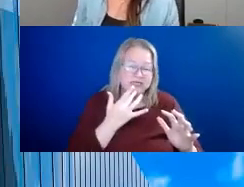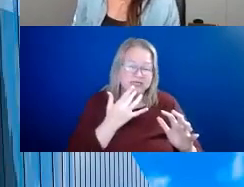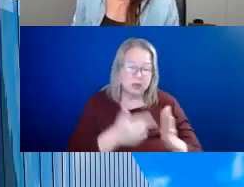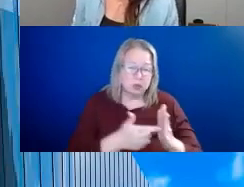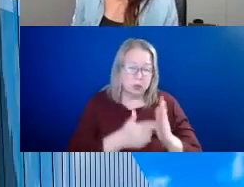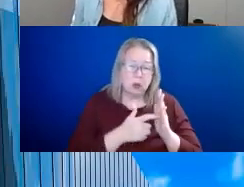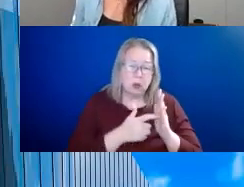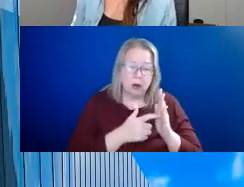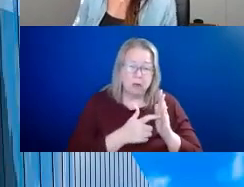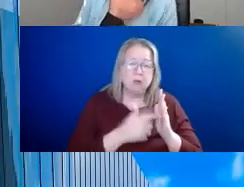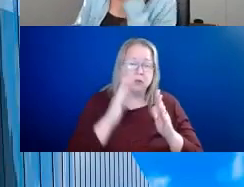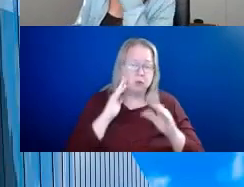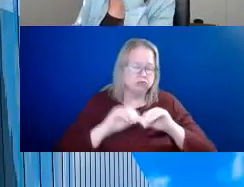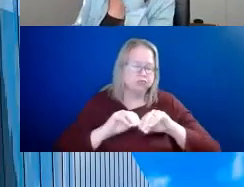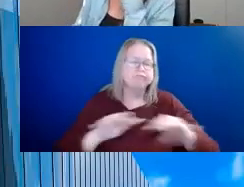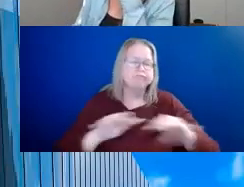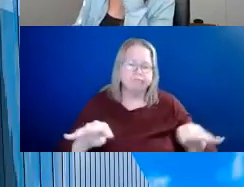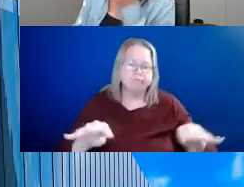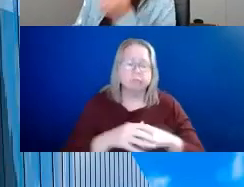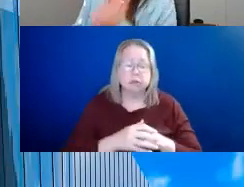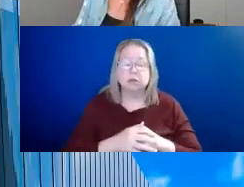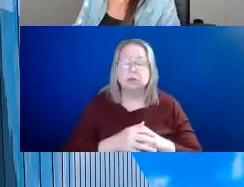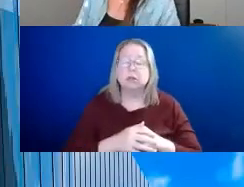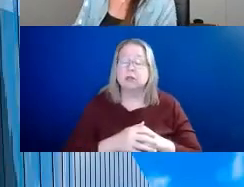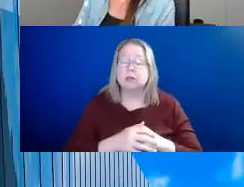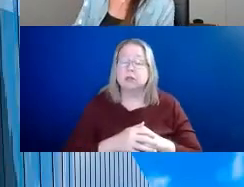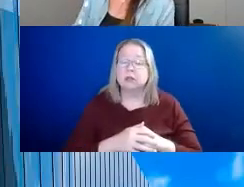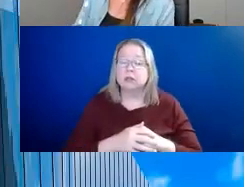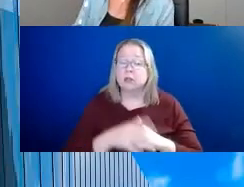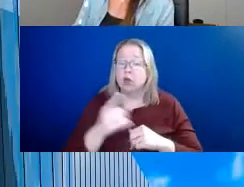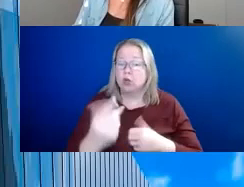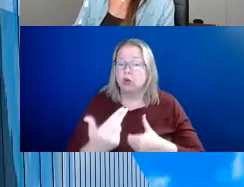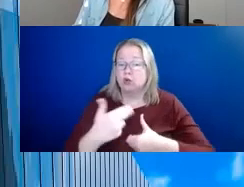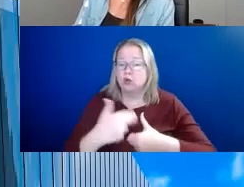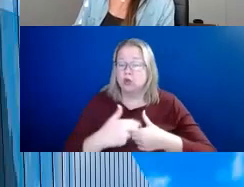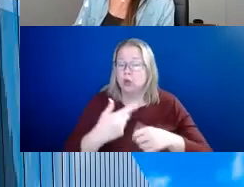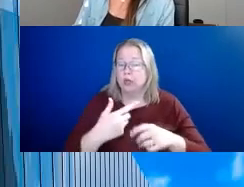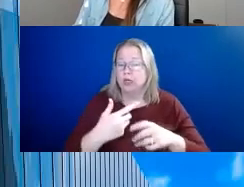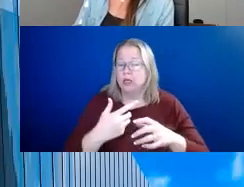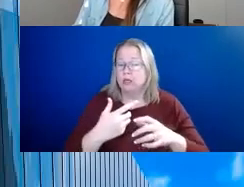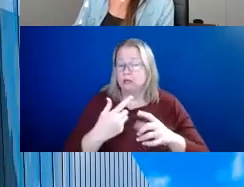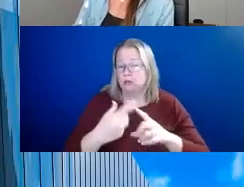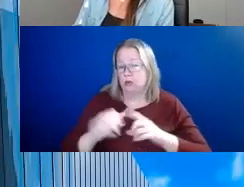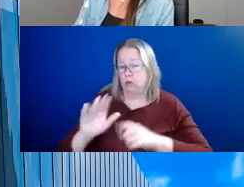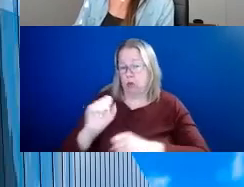sent out. If you are joining 12:20:11 from your workplace and you have 12:20:18 a lot of